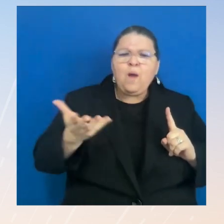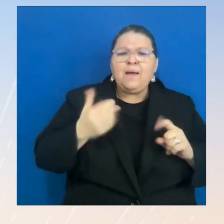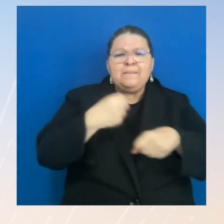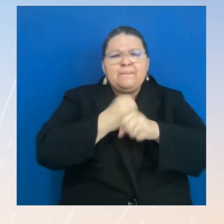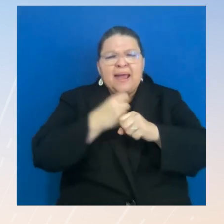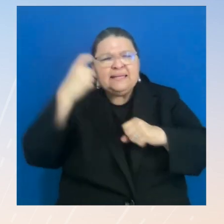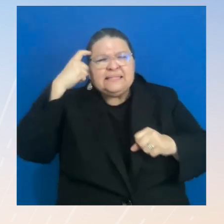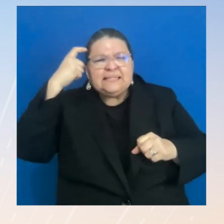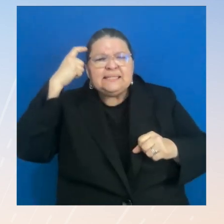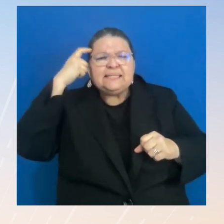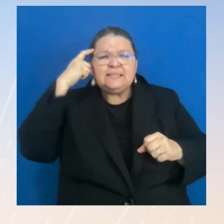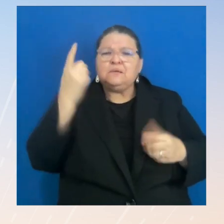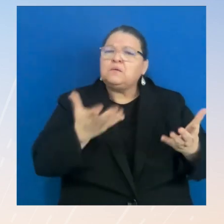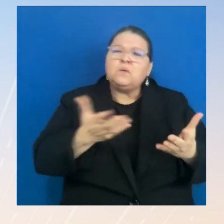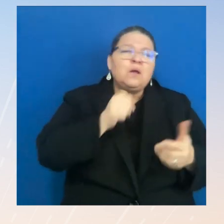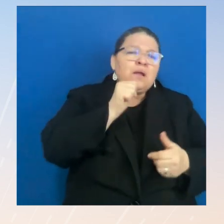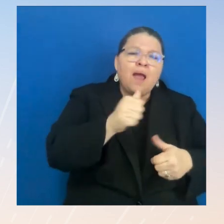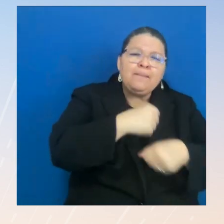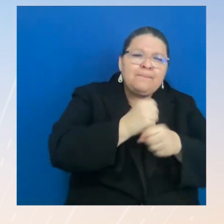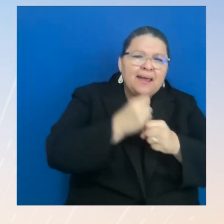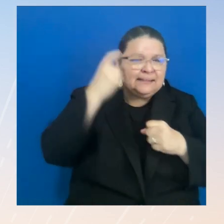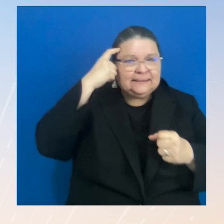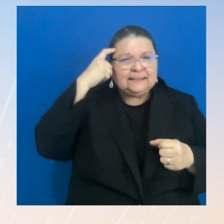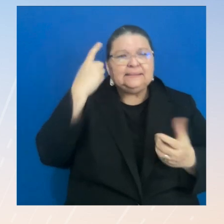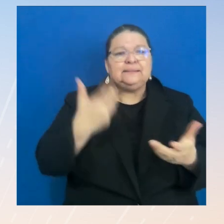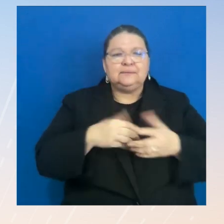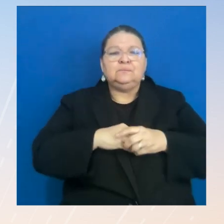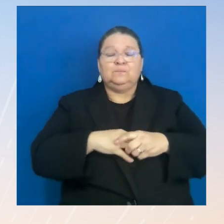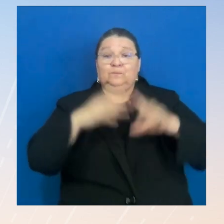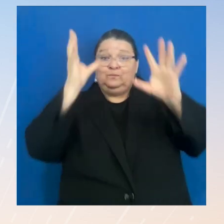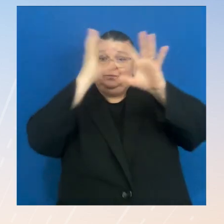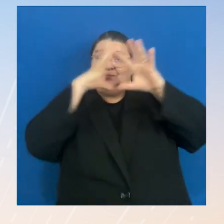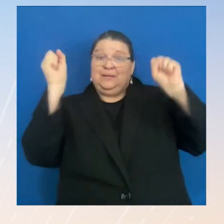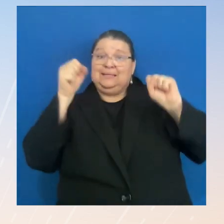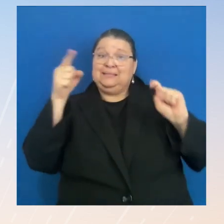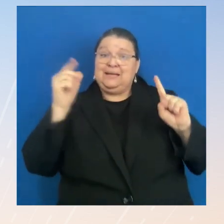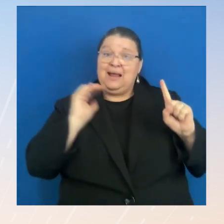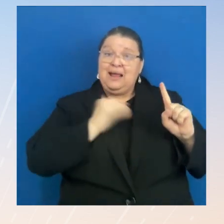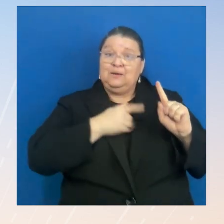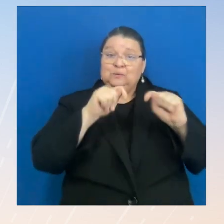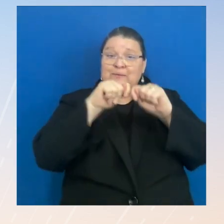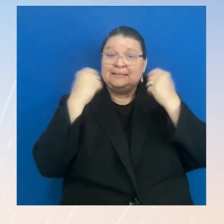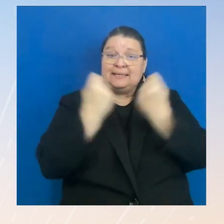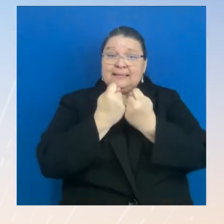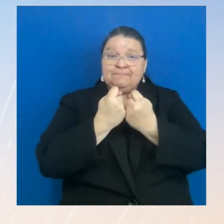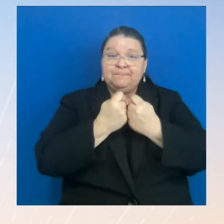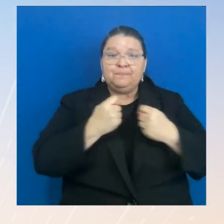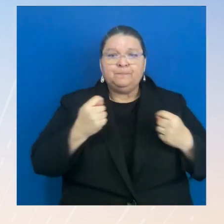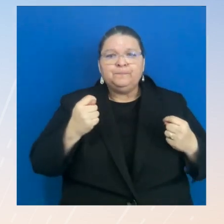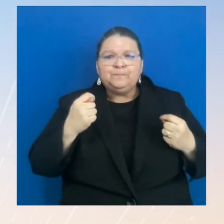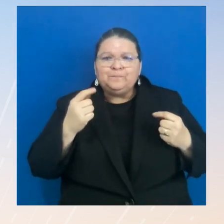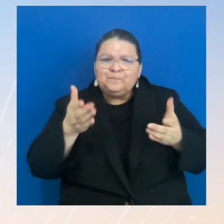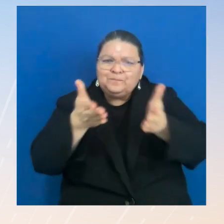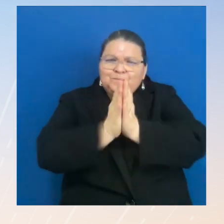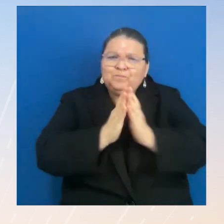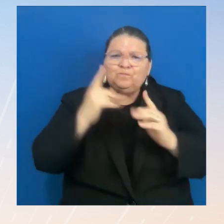the President and the -- our team has fought for additional assistance in the omnibus package the President is signing this afternoon,